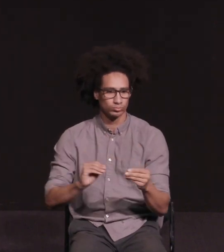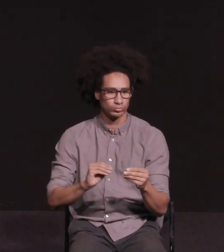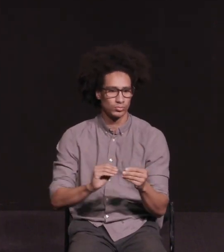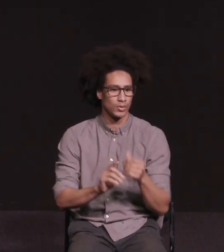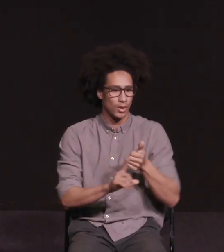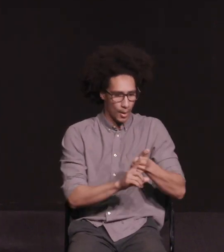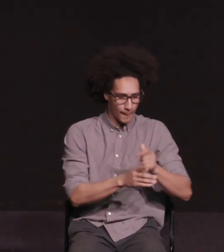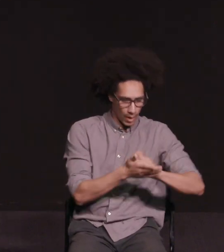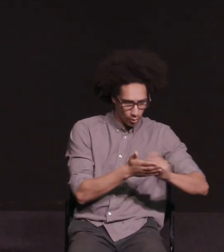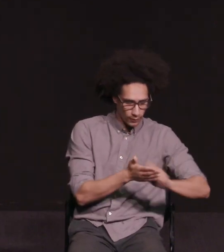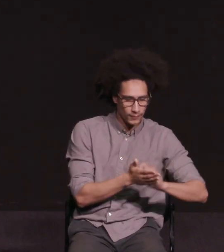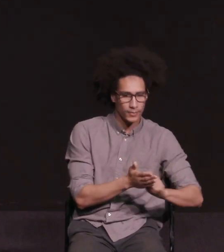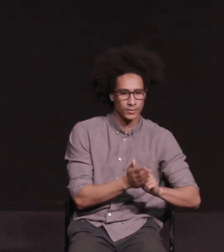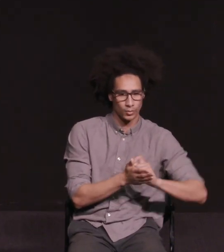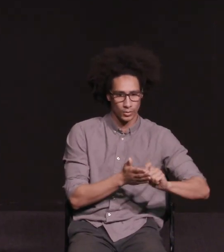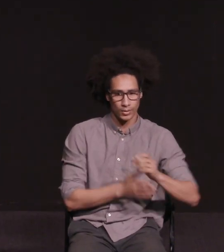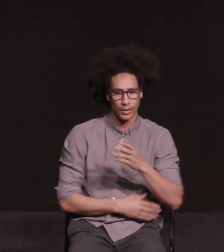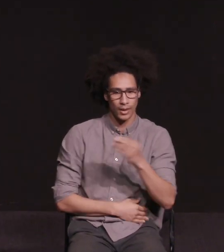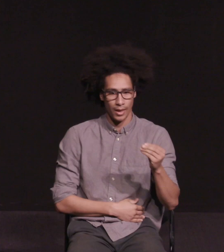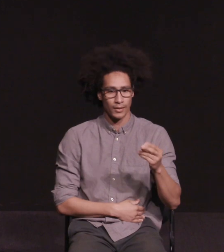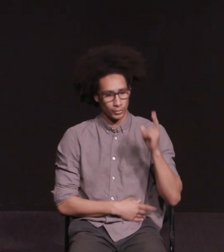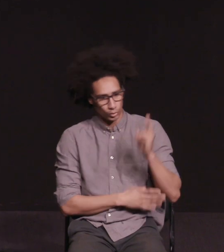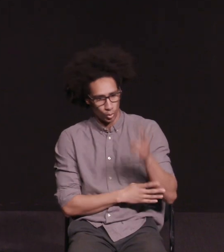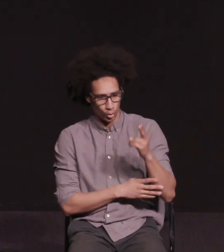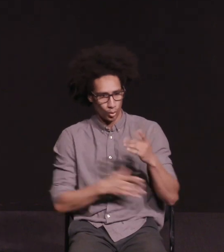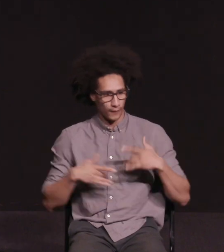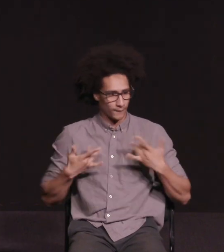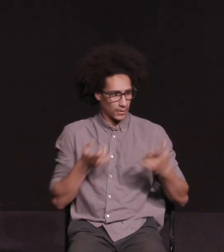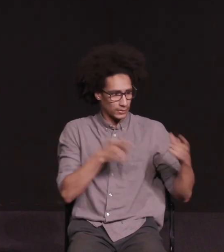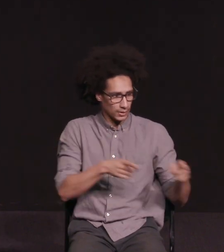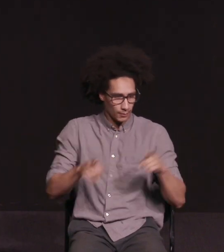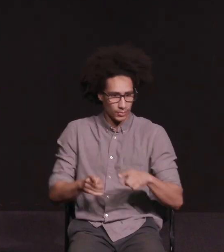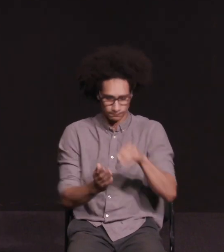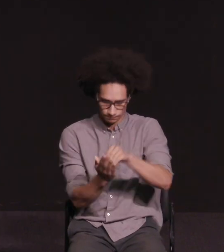and historical events documented through the works of